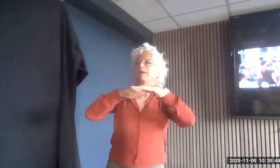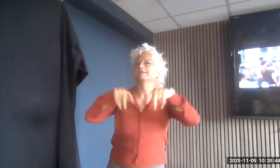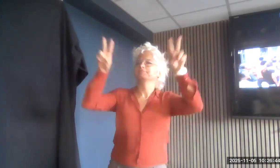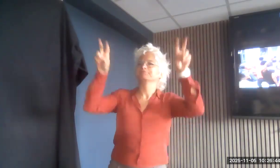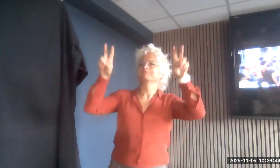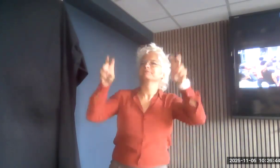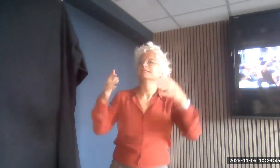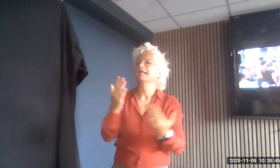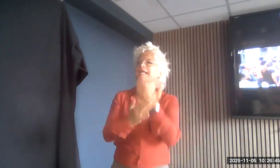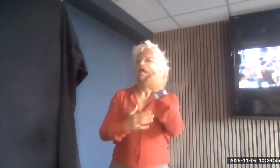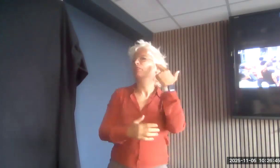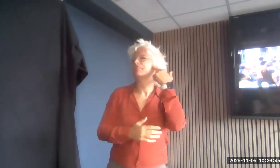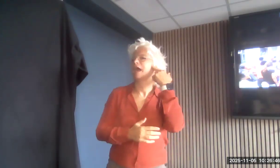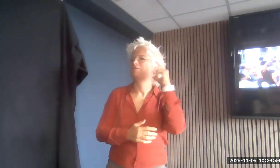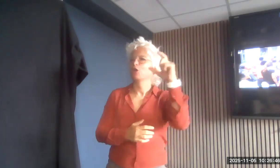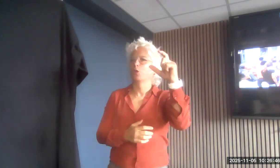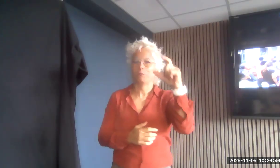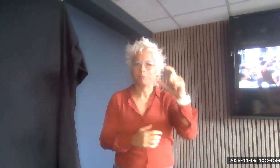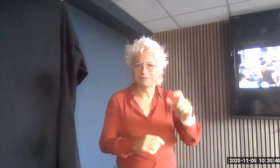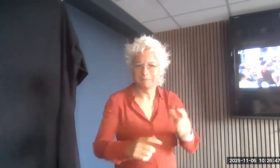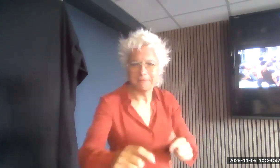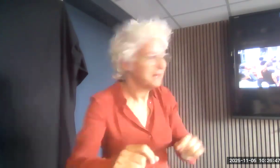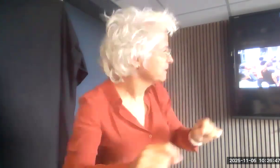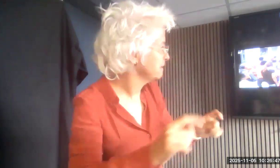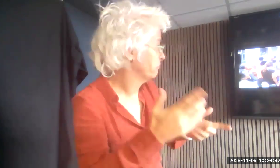Which is social media is a, virtual, death club.